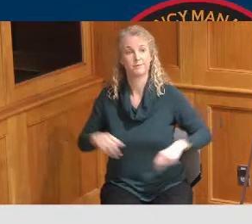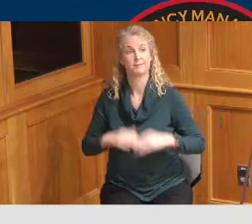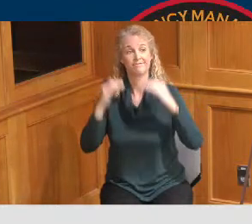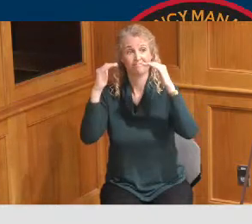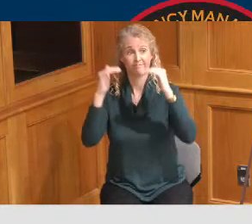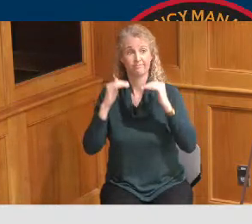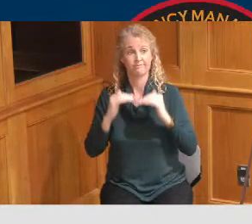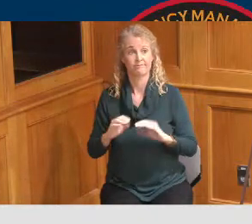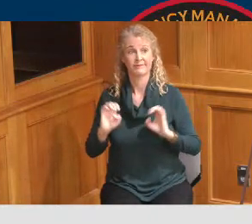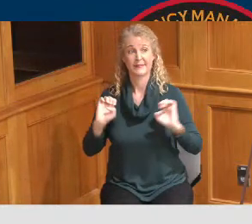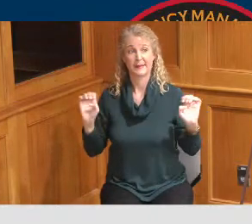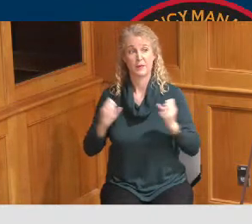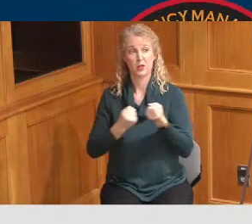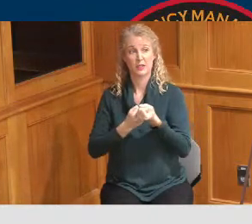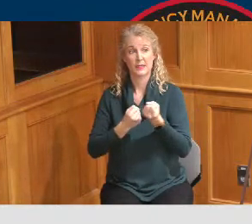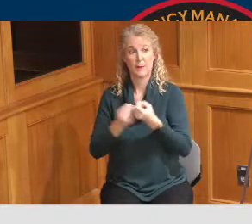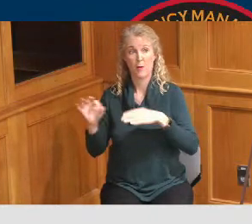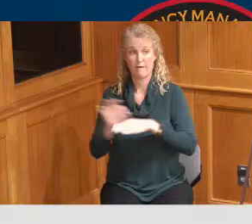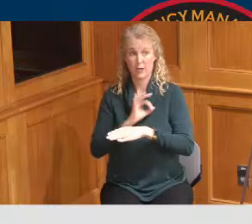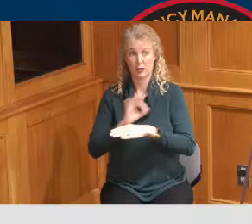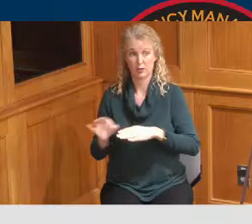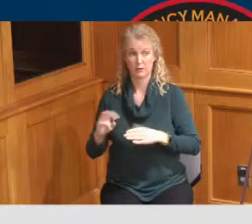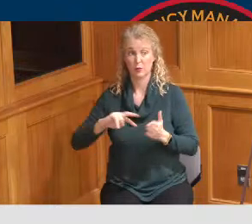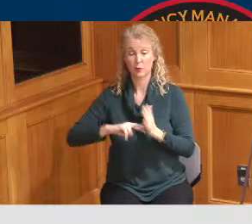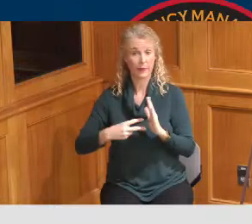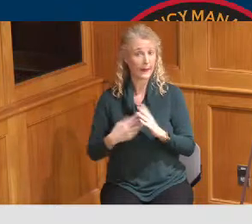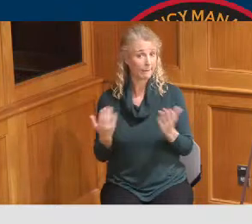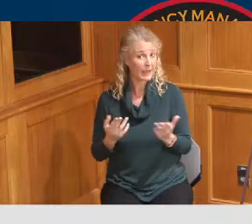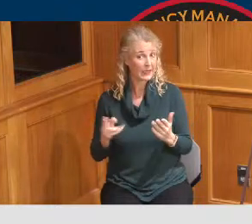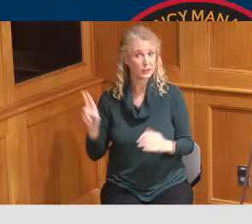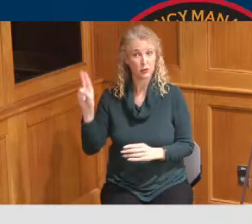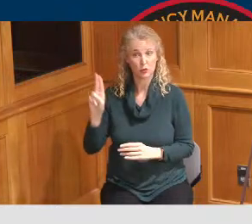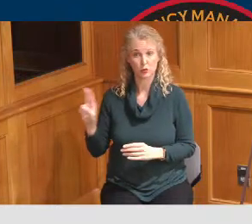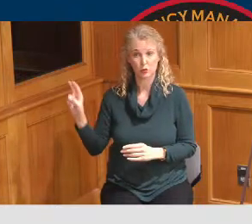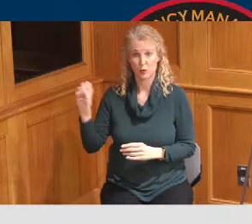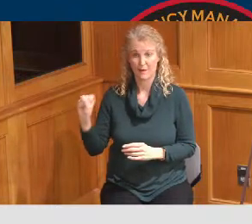emergency support functions so in the United States We've identified pretty consistently